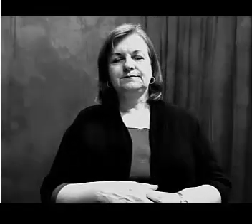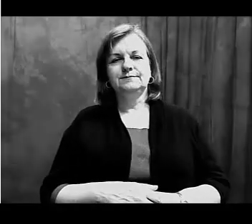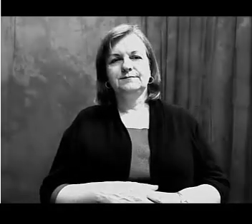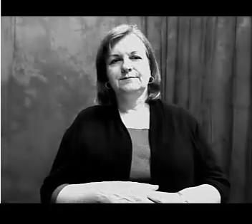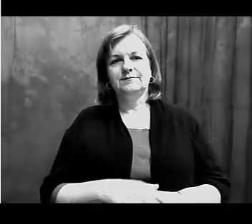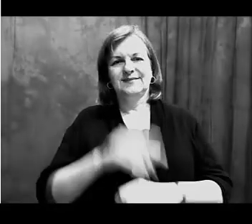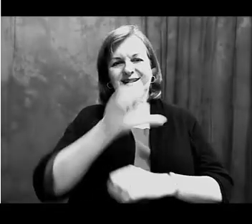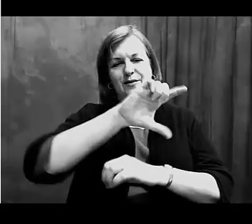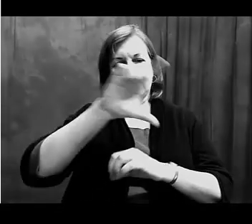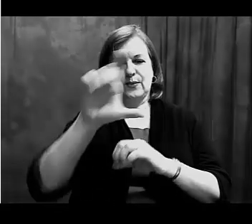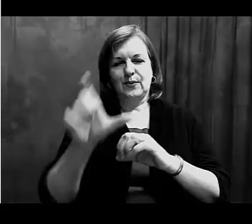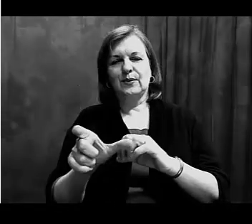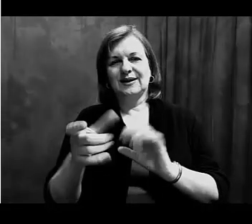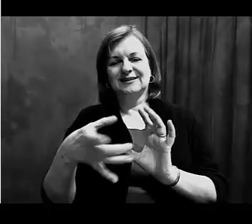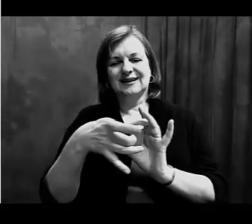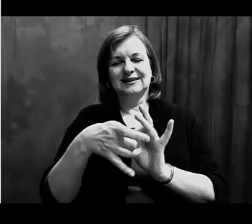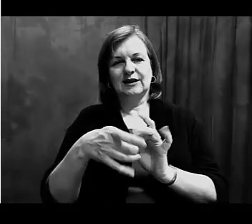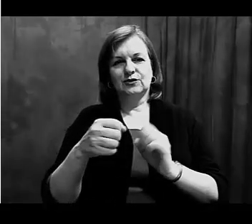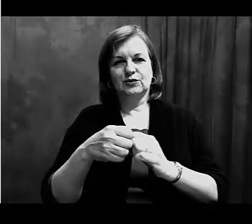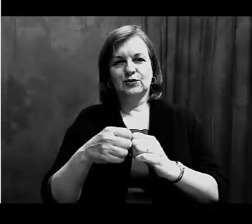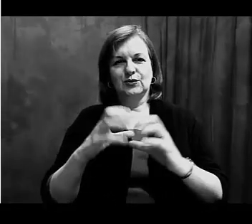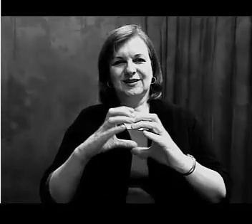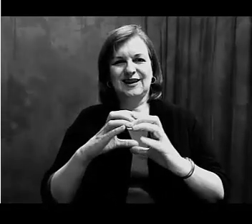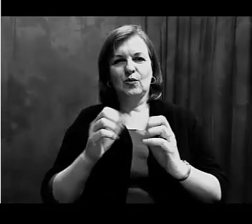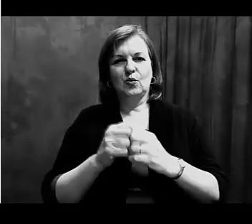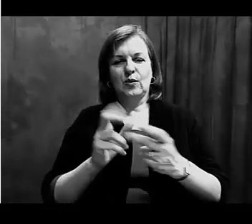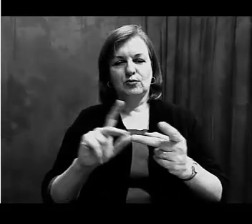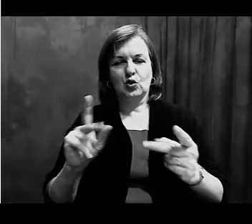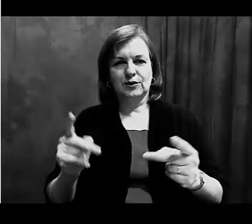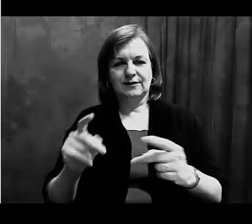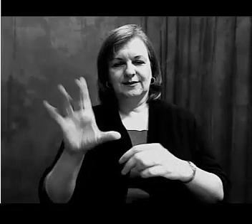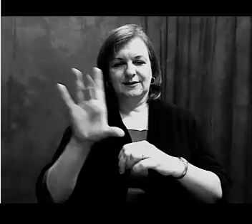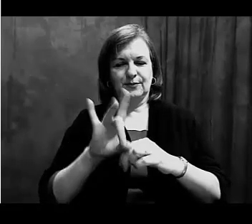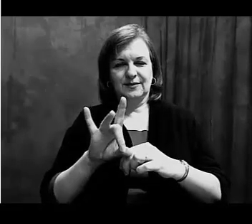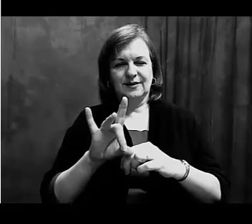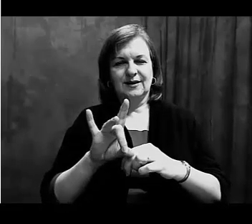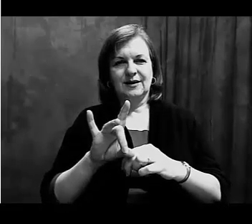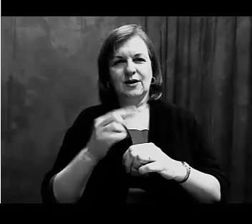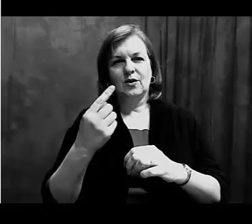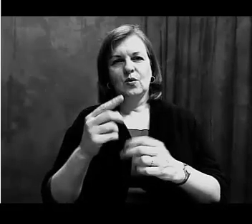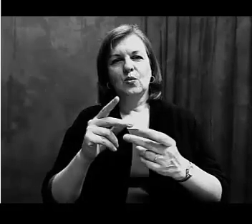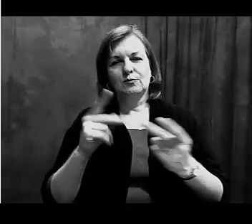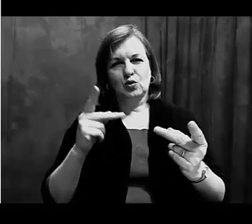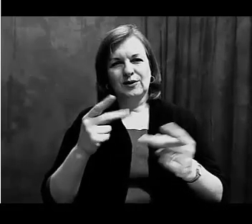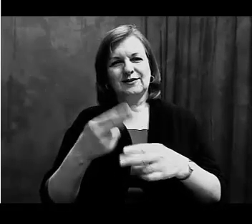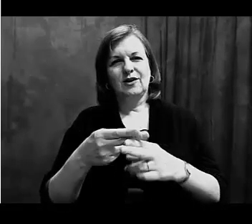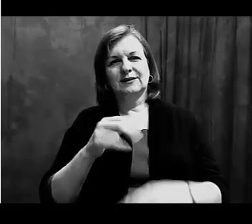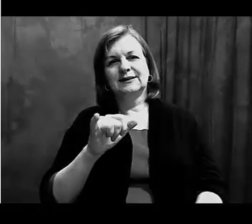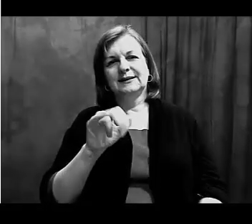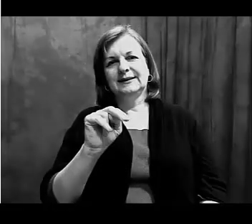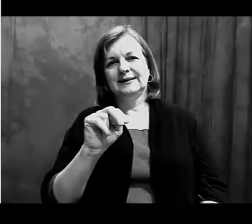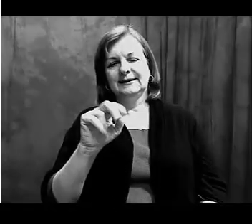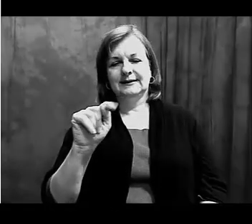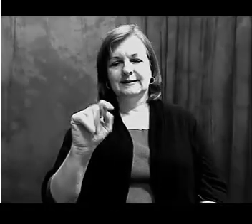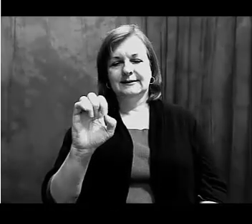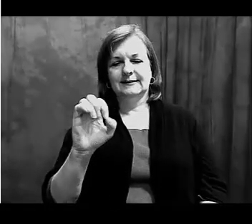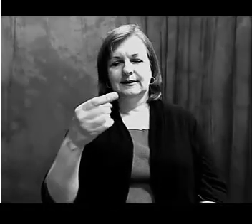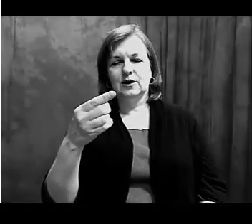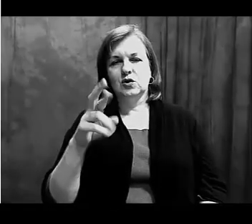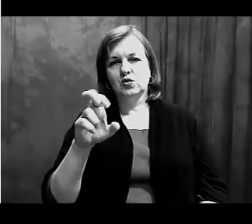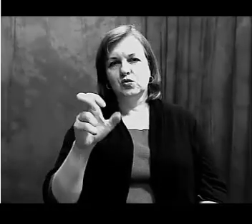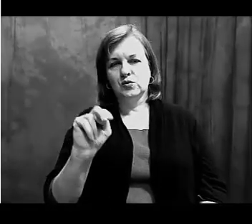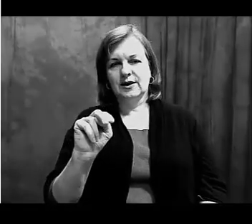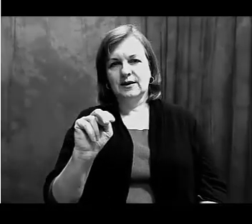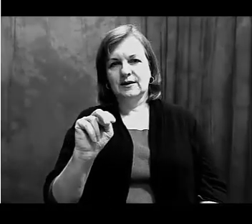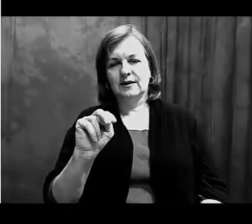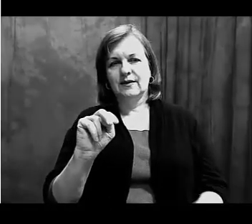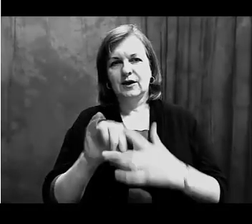and it's attached to the cell by these proteins that we looked at before -- integrin protein is a protein